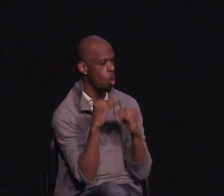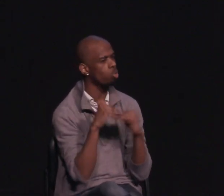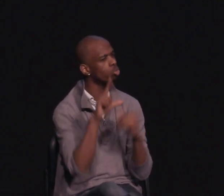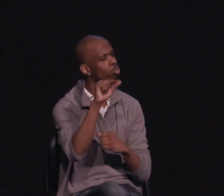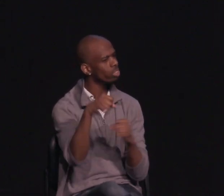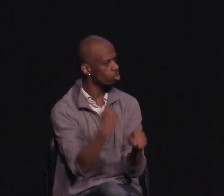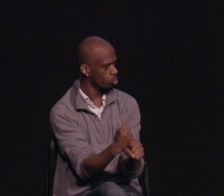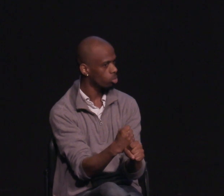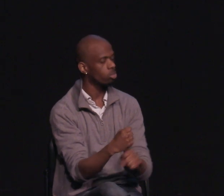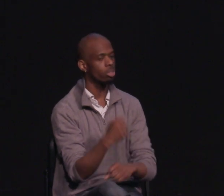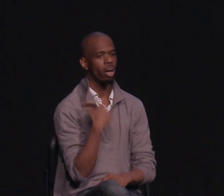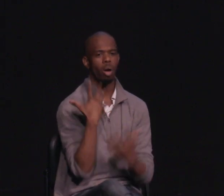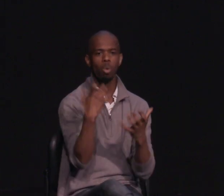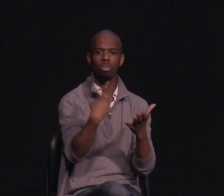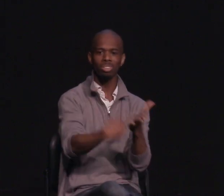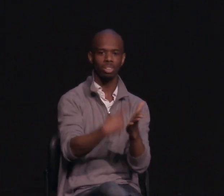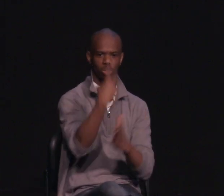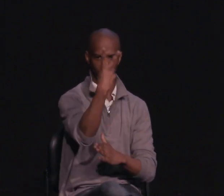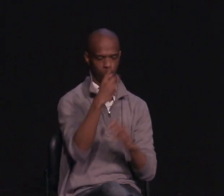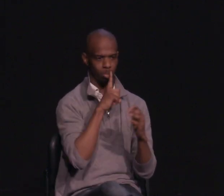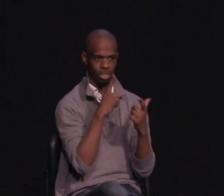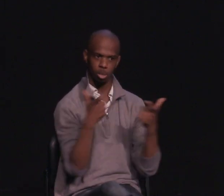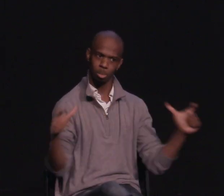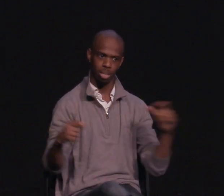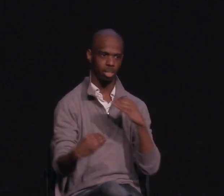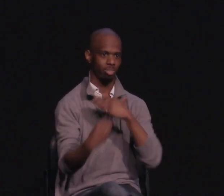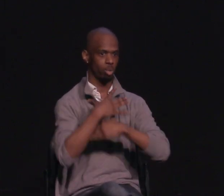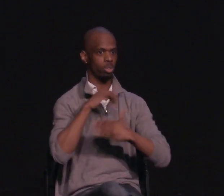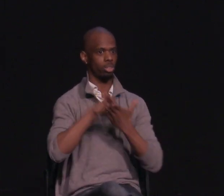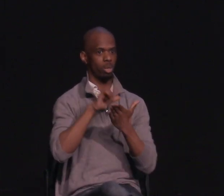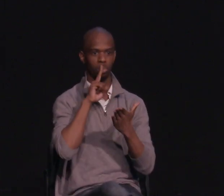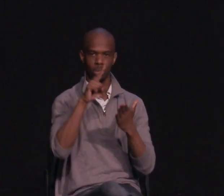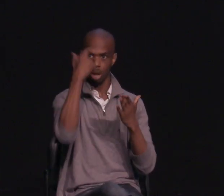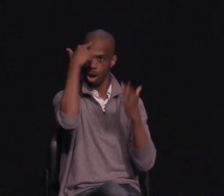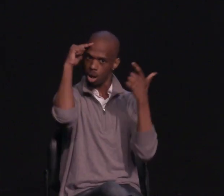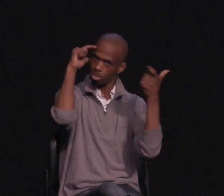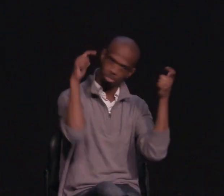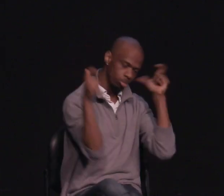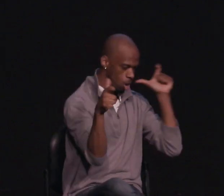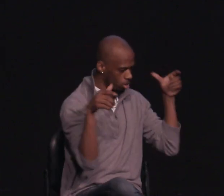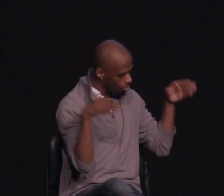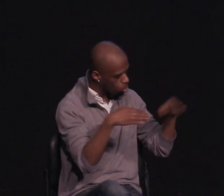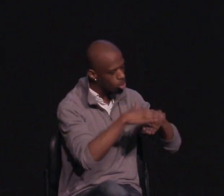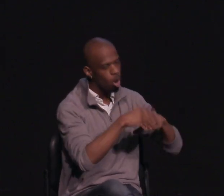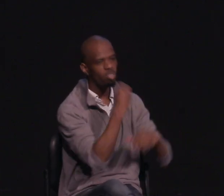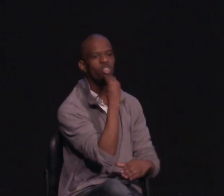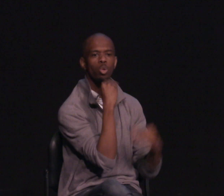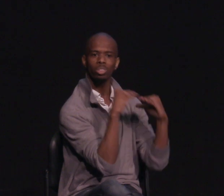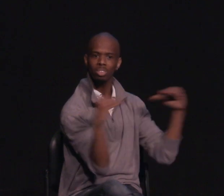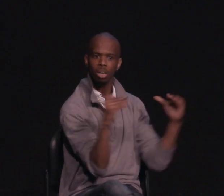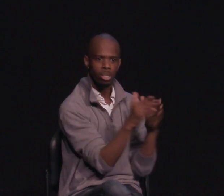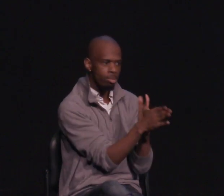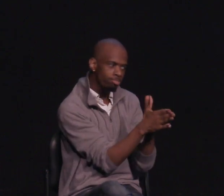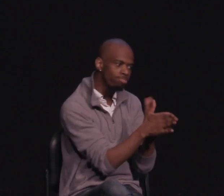influences that moved me to become a food justice activist. And by becoming a food justice activist, I mean, turning into the most self-righteous,